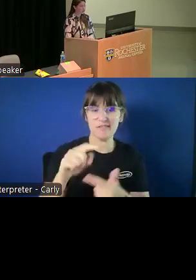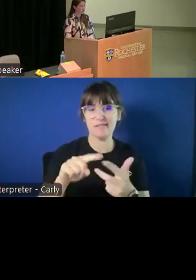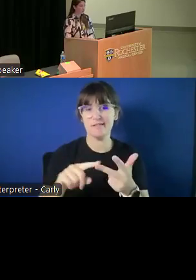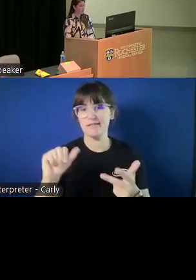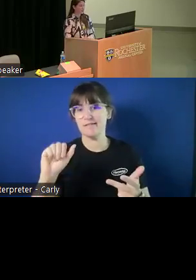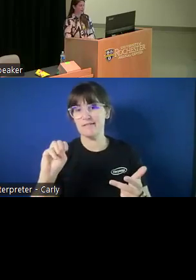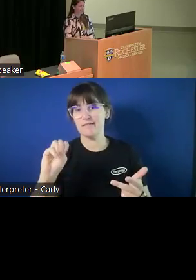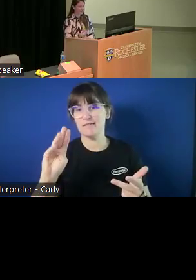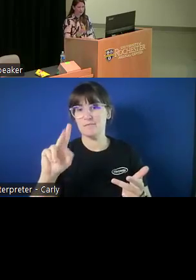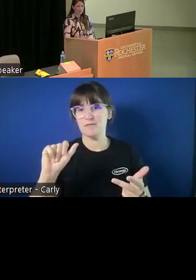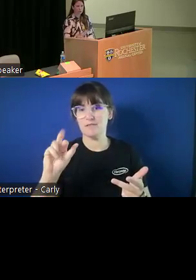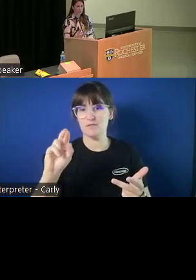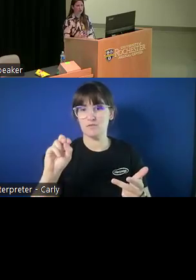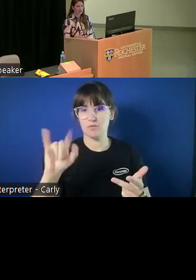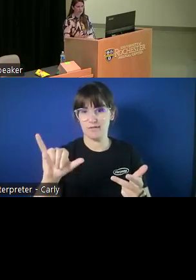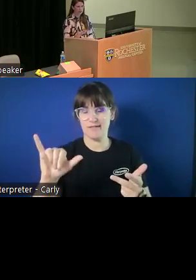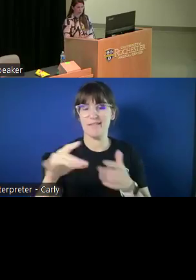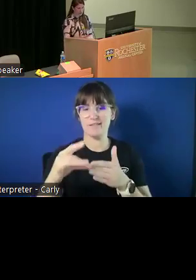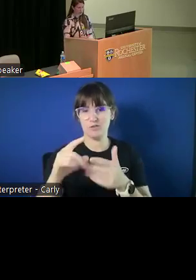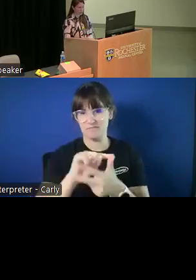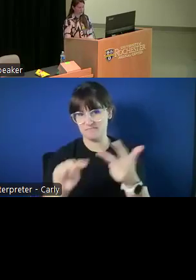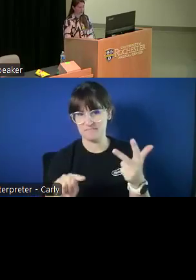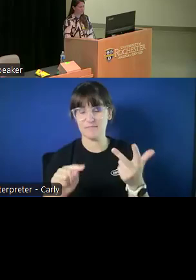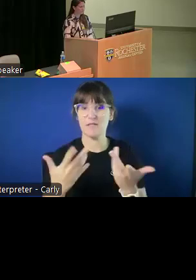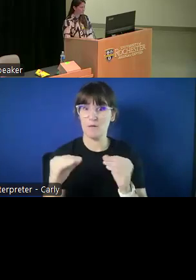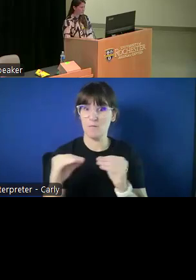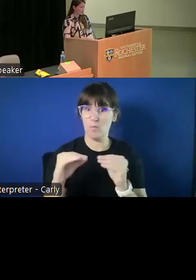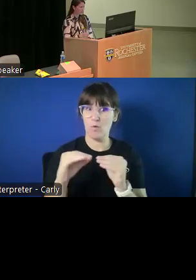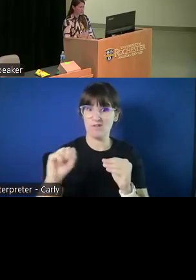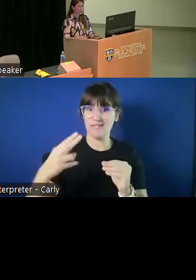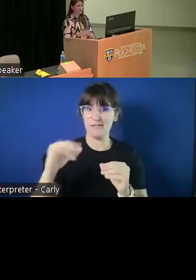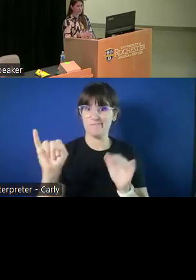leadership and identifying more and more key stakeholders is a goal of mine to make sure that